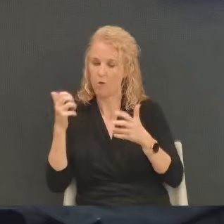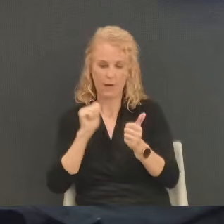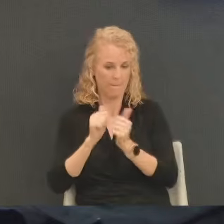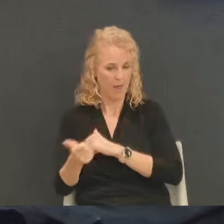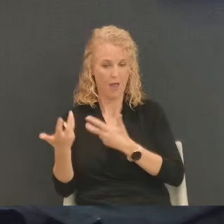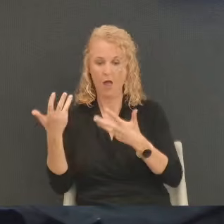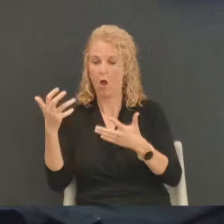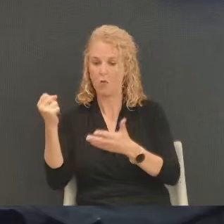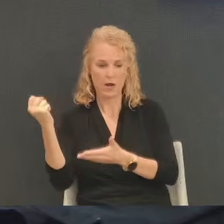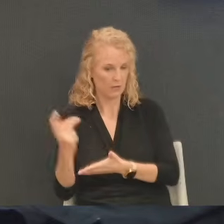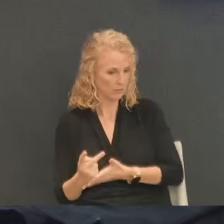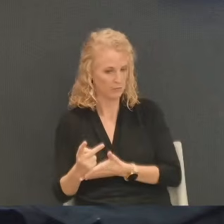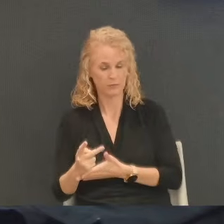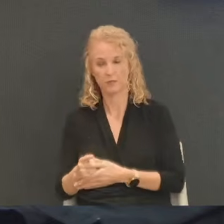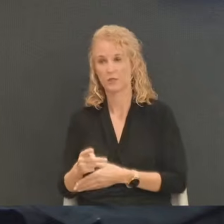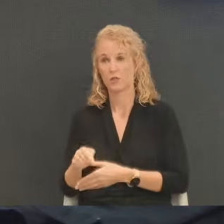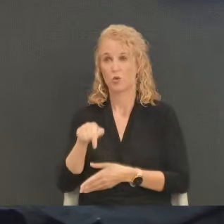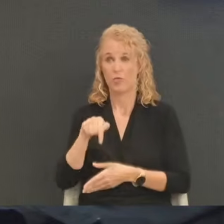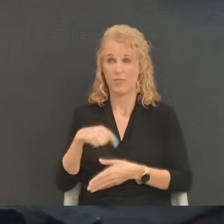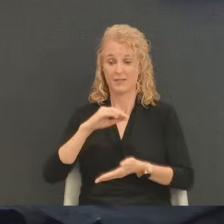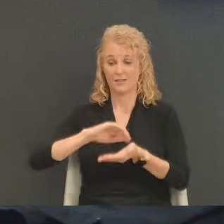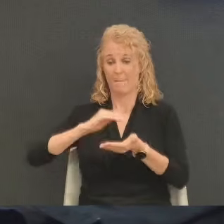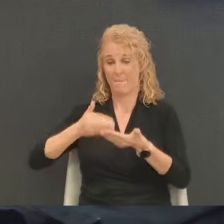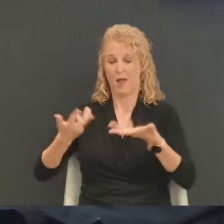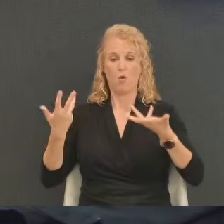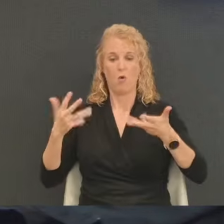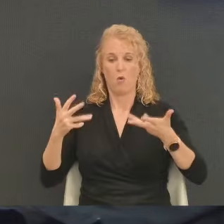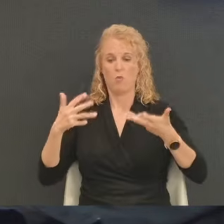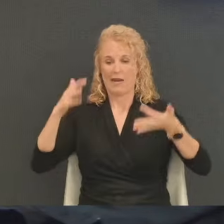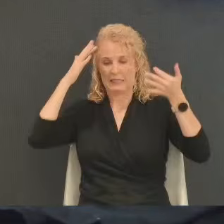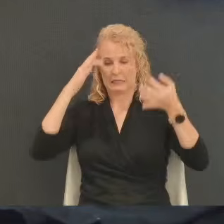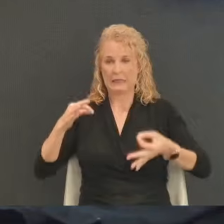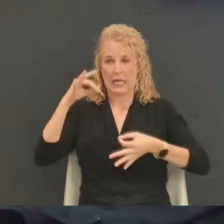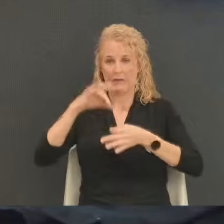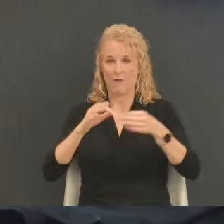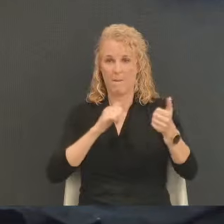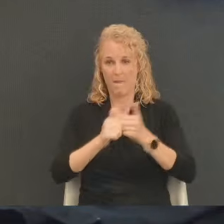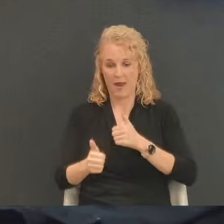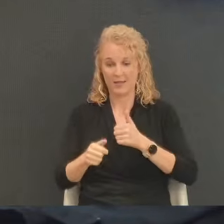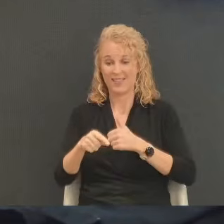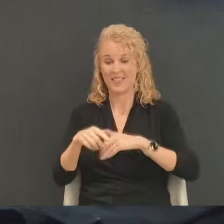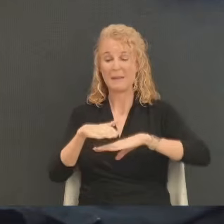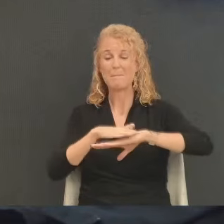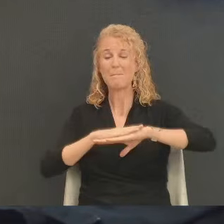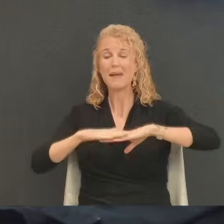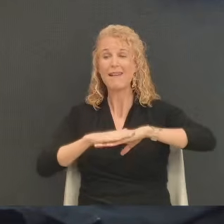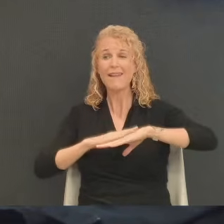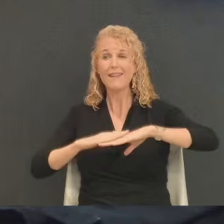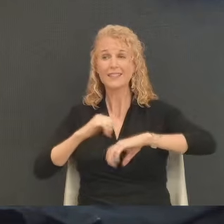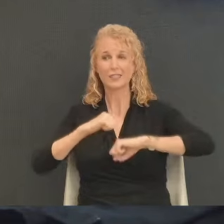we have established for the county to pay for some of this basic infrastructure work that will